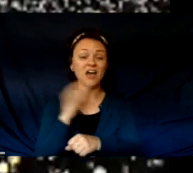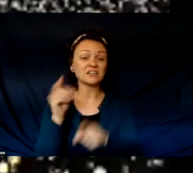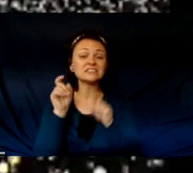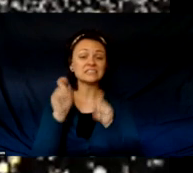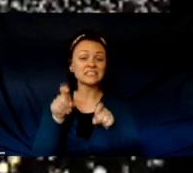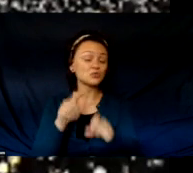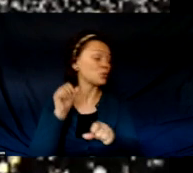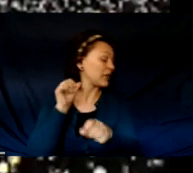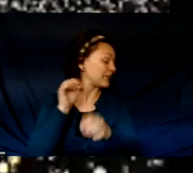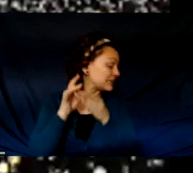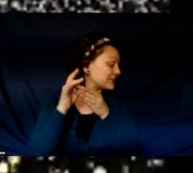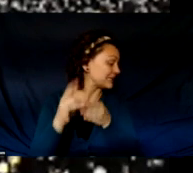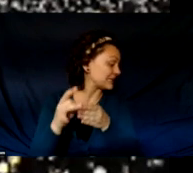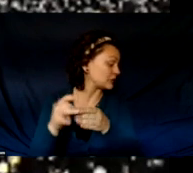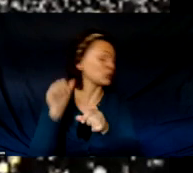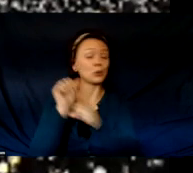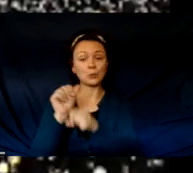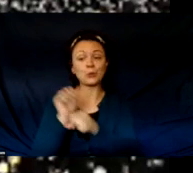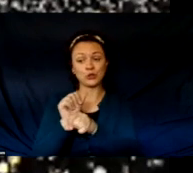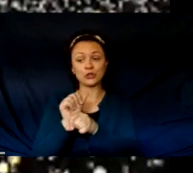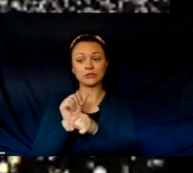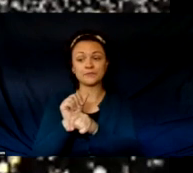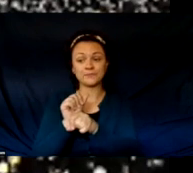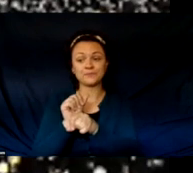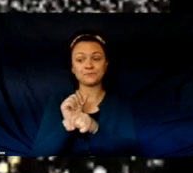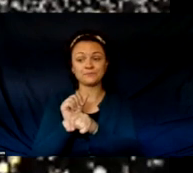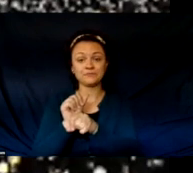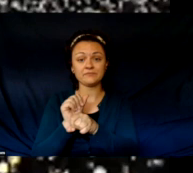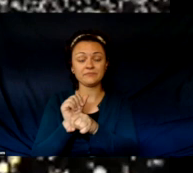not just in a committee or